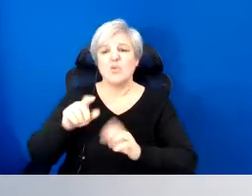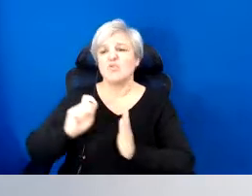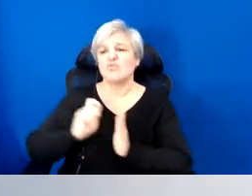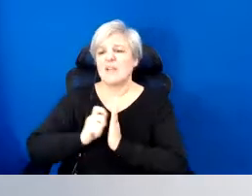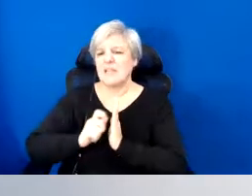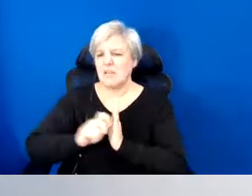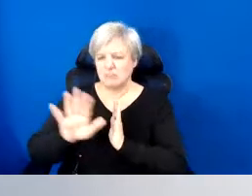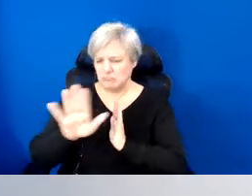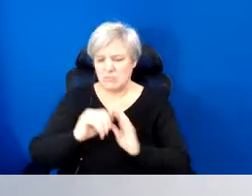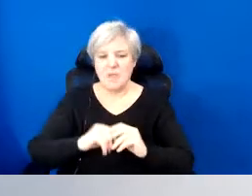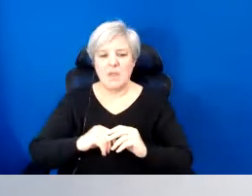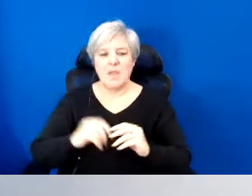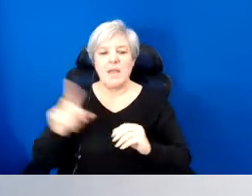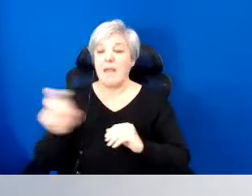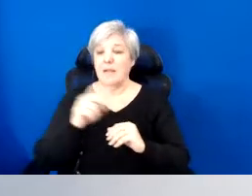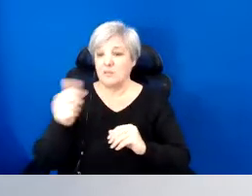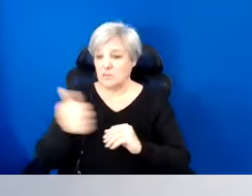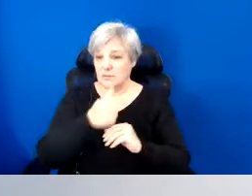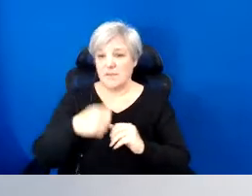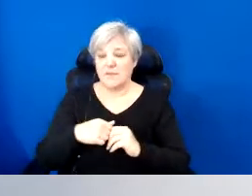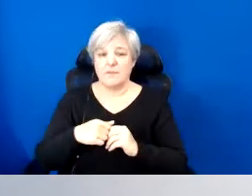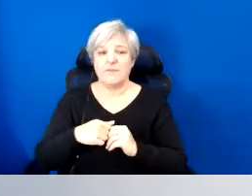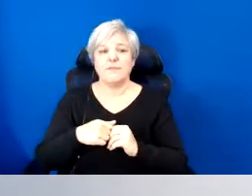But ask yourself this question or post this question.